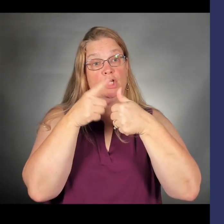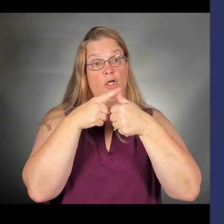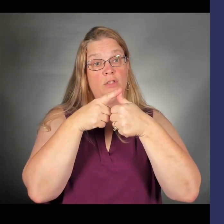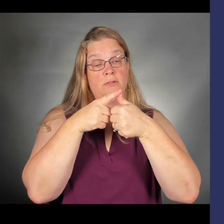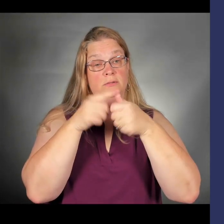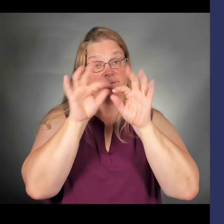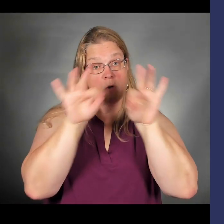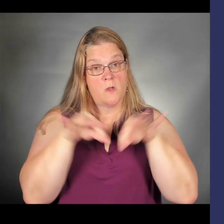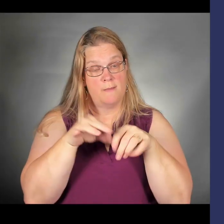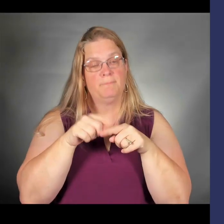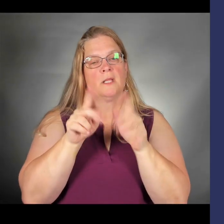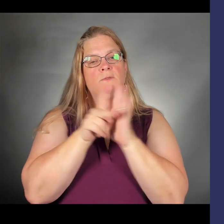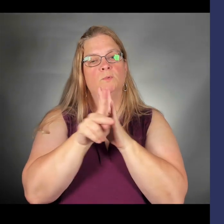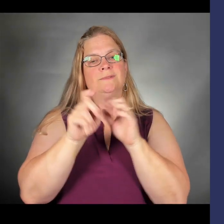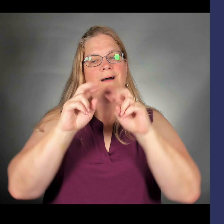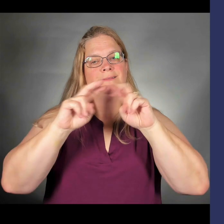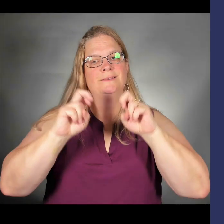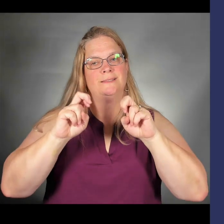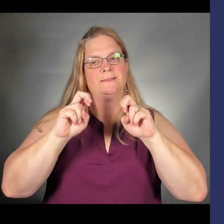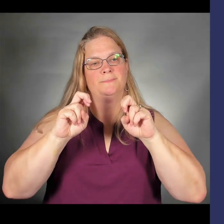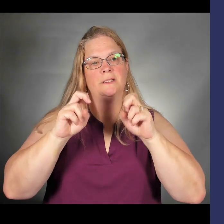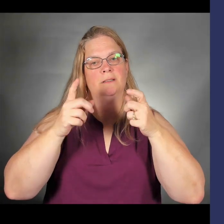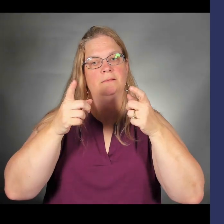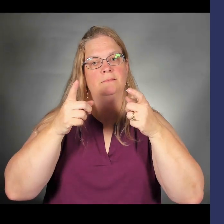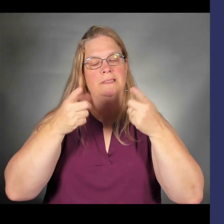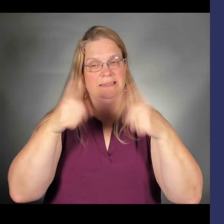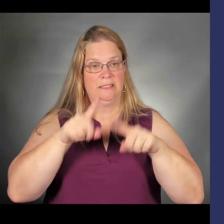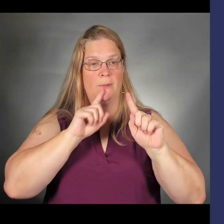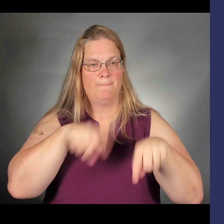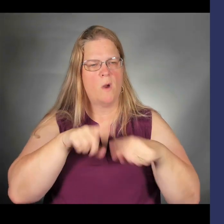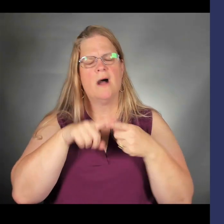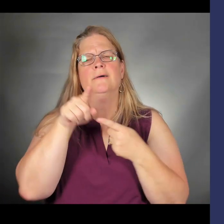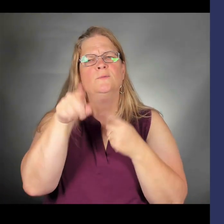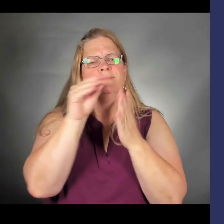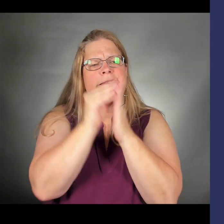The first for,m which is a Suicide Assessment Incident Report,